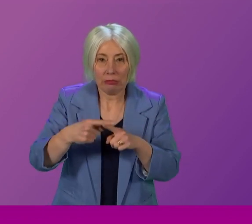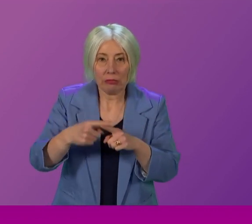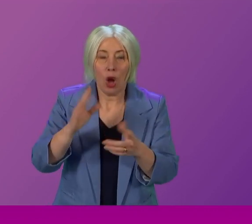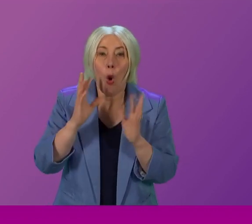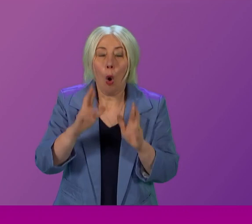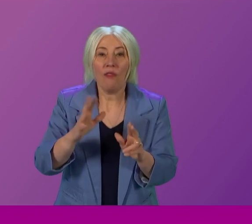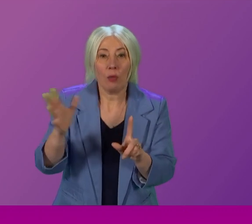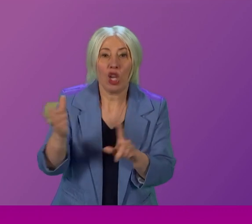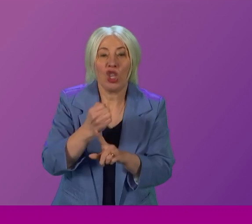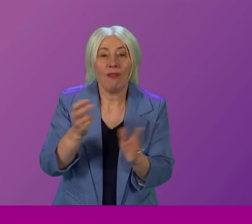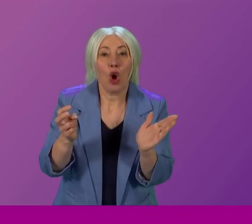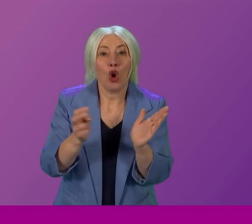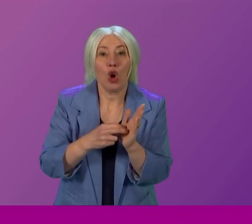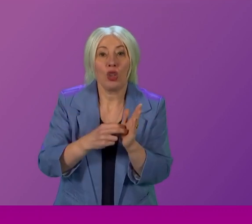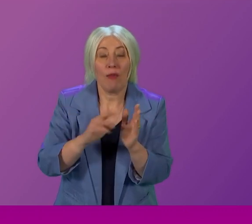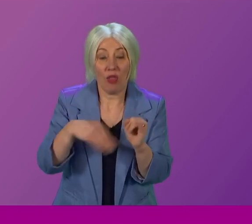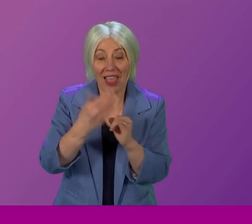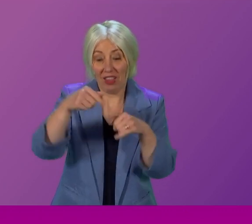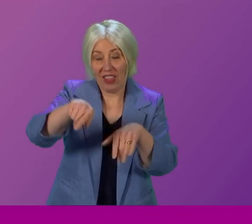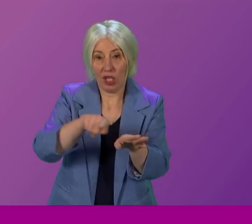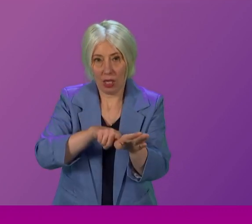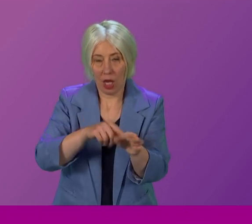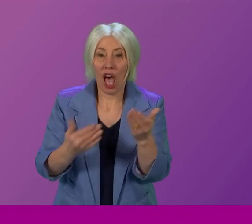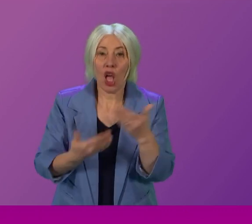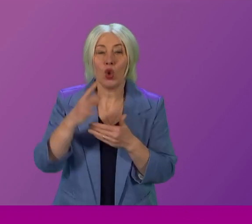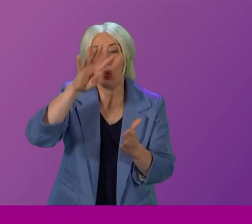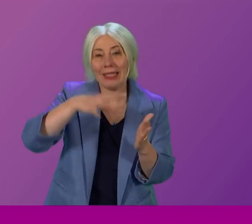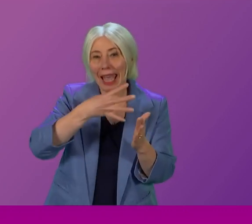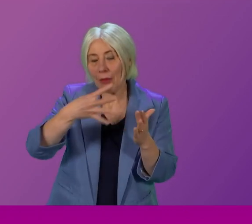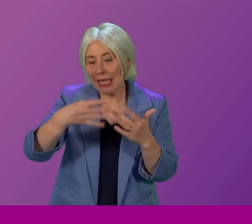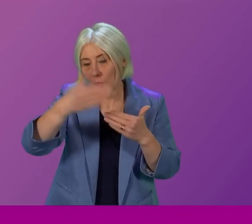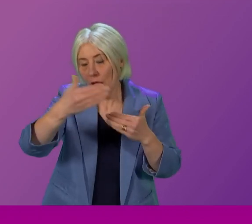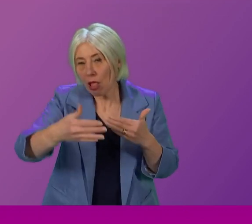award before the end of this year, and a new timetable will be set out as quickly as possible.